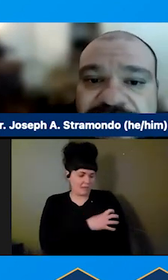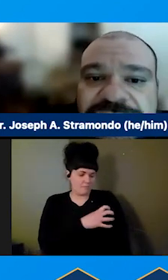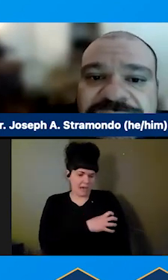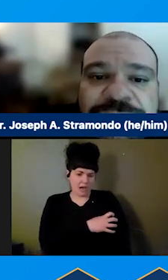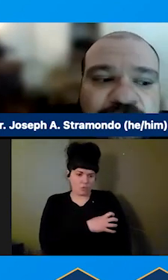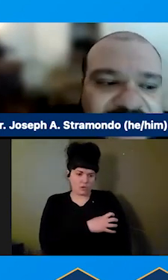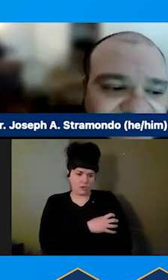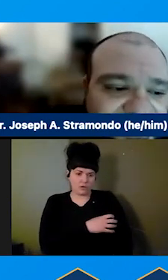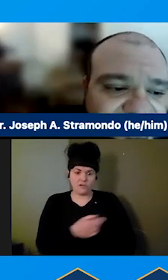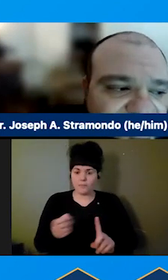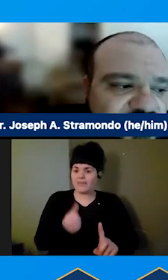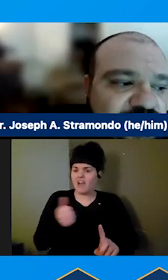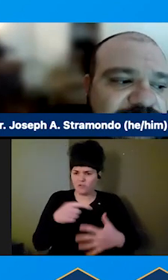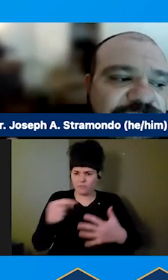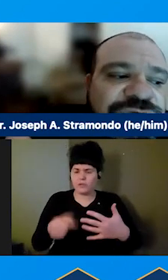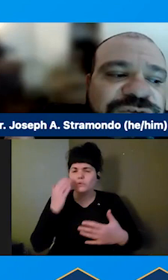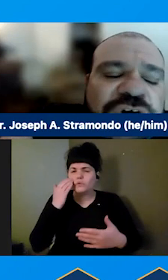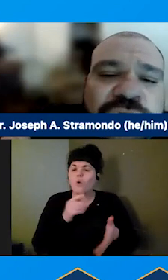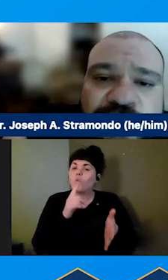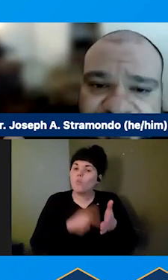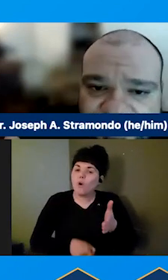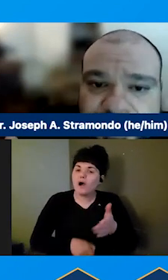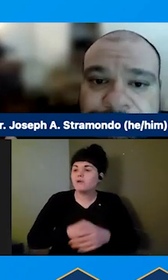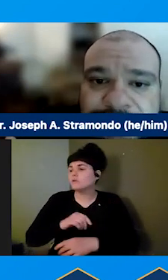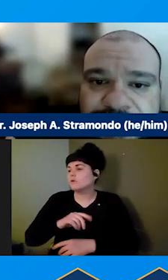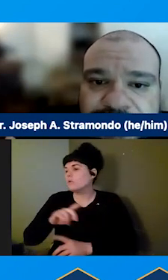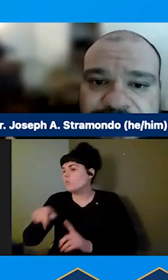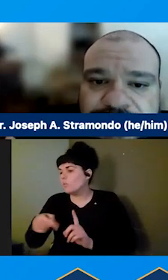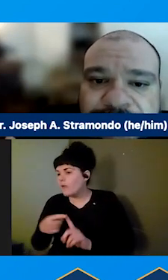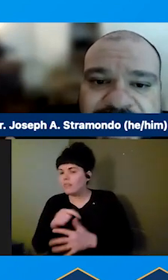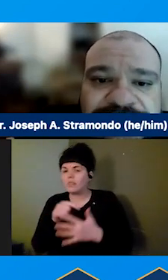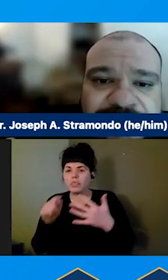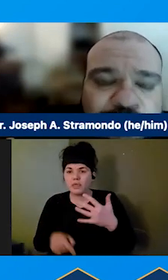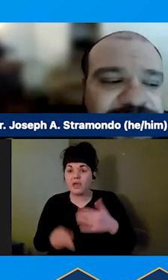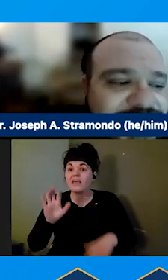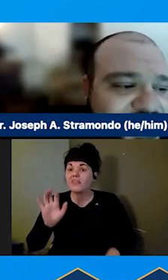care, the what, the where, and the when sort of flows from the